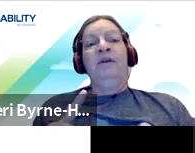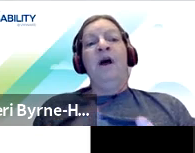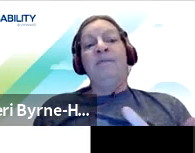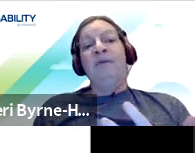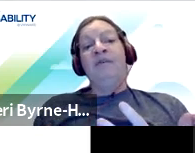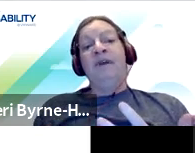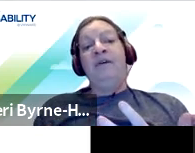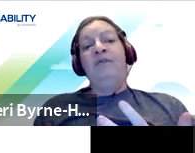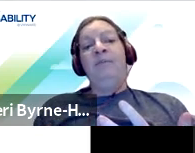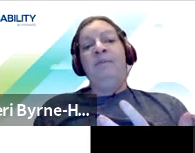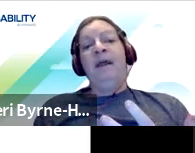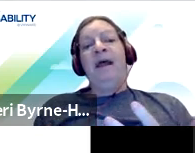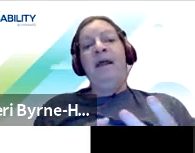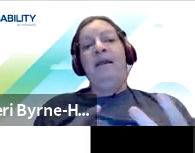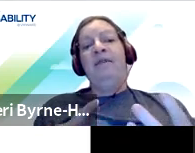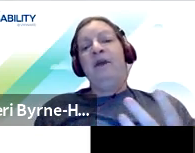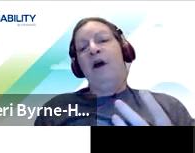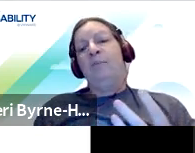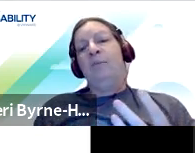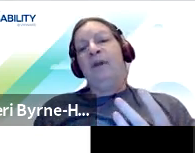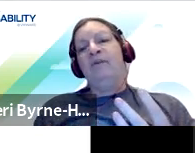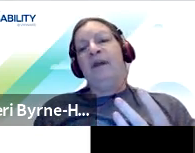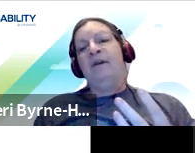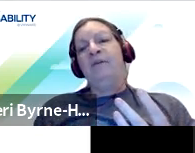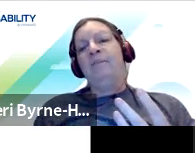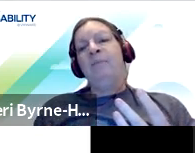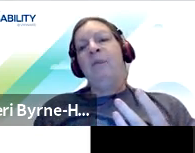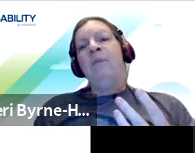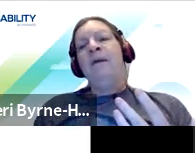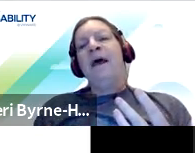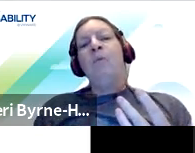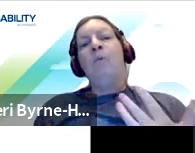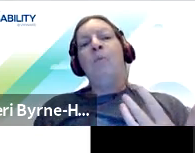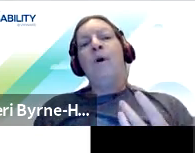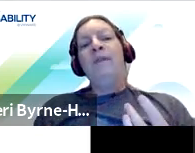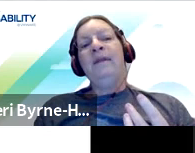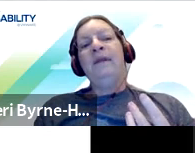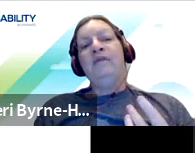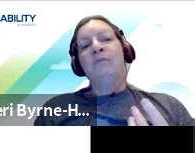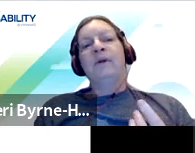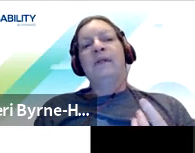The second is the actual applications process. The third is the interviewing stage, and interviews can be in